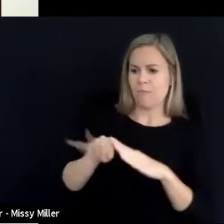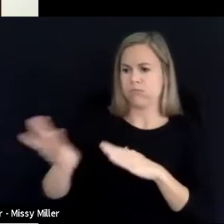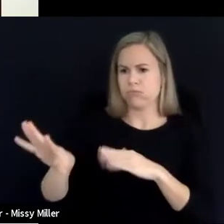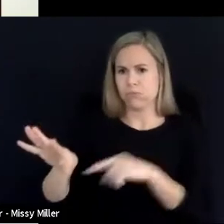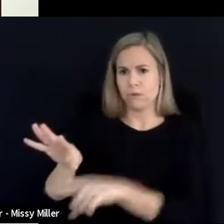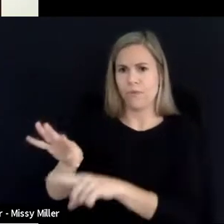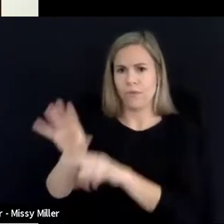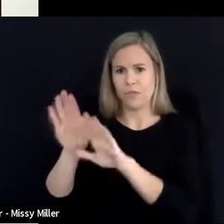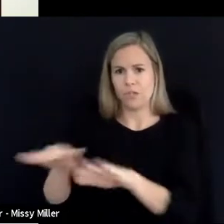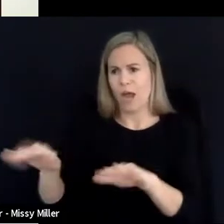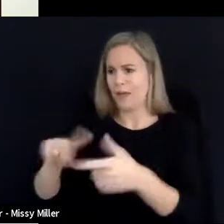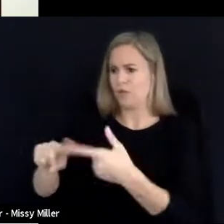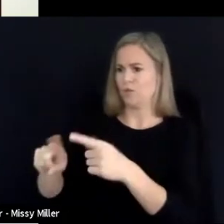So there's challenges involved.